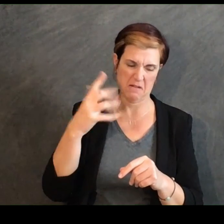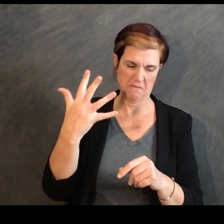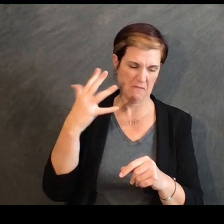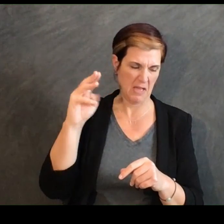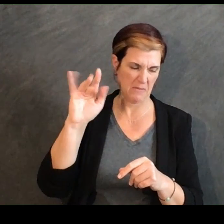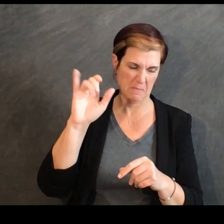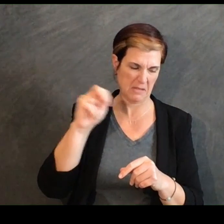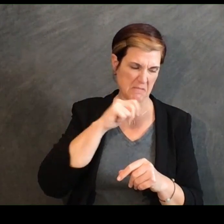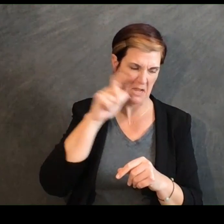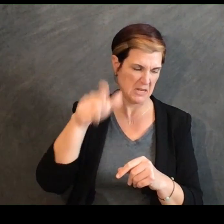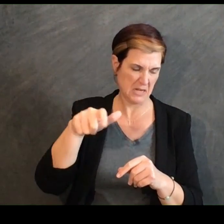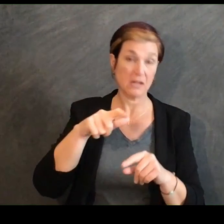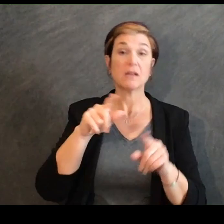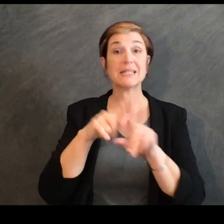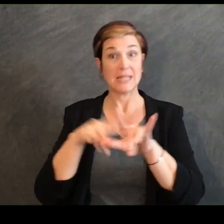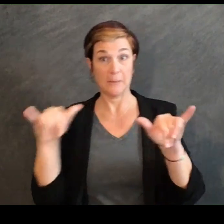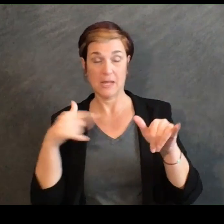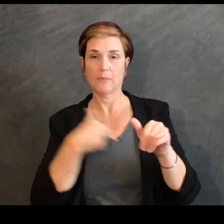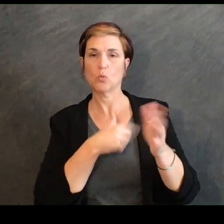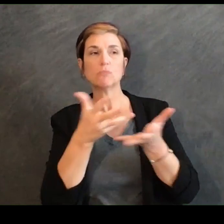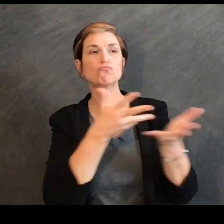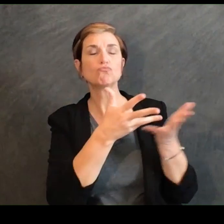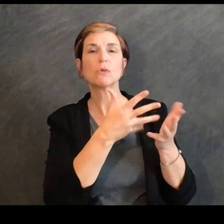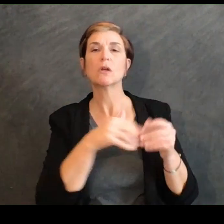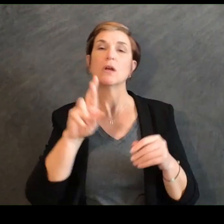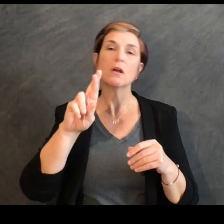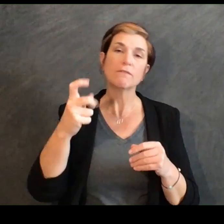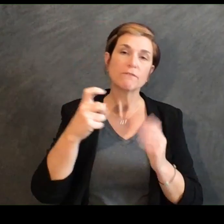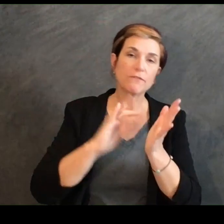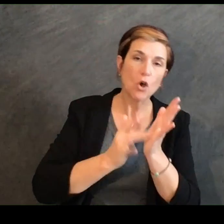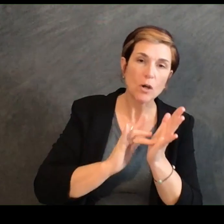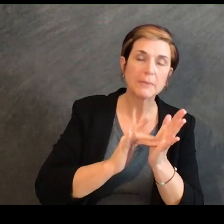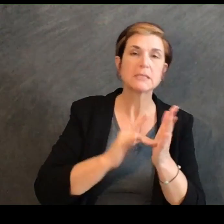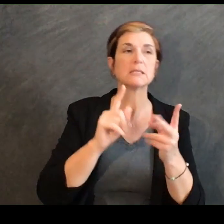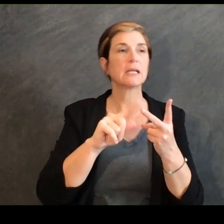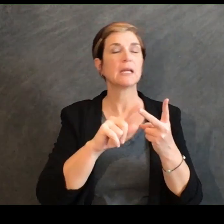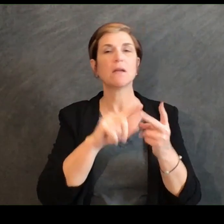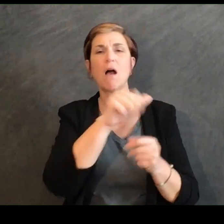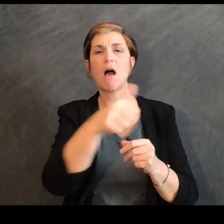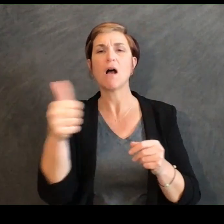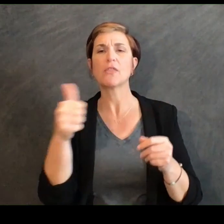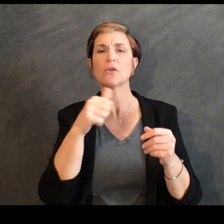retailers to make drive-through tests available in the critical locations